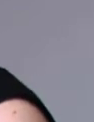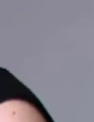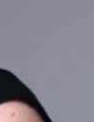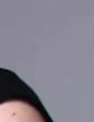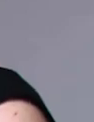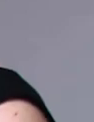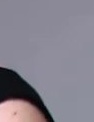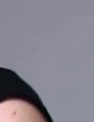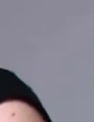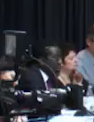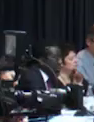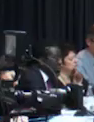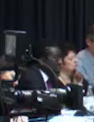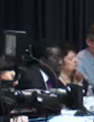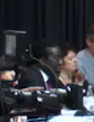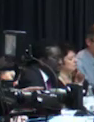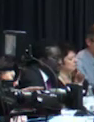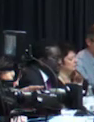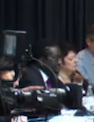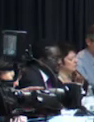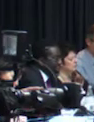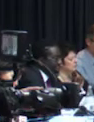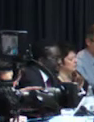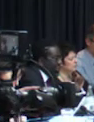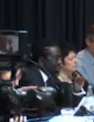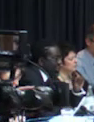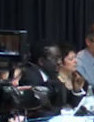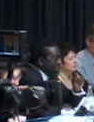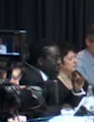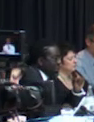One of the other points that was made at the NHS Citizens thing, which I think is very